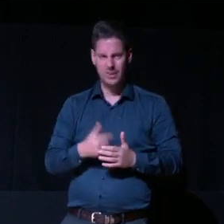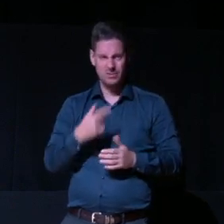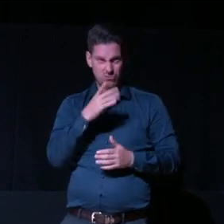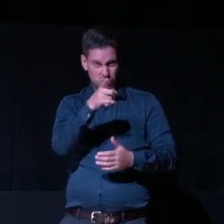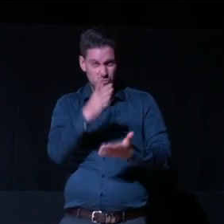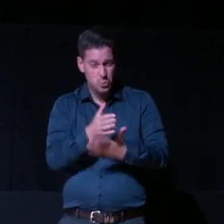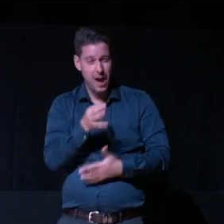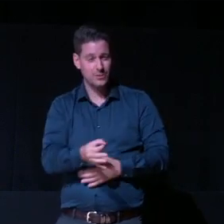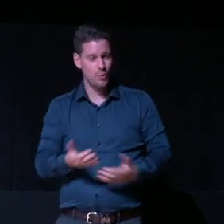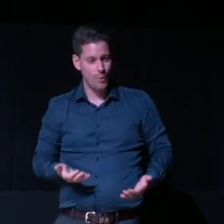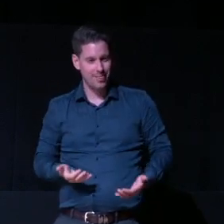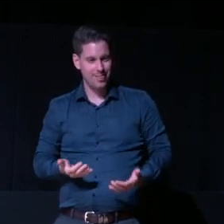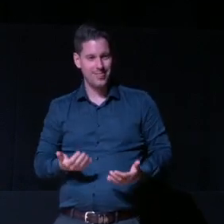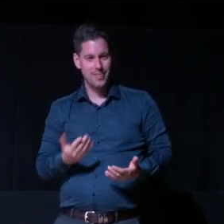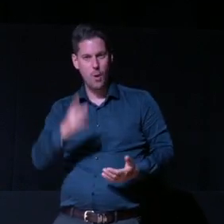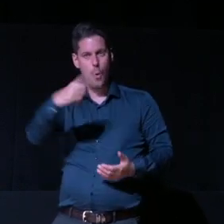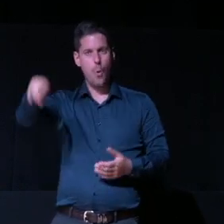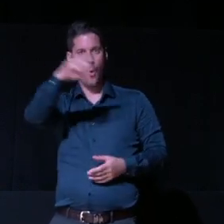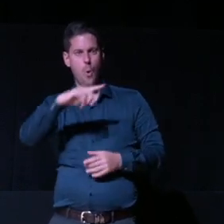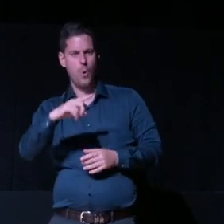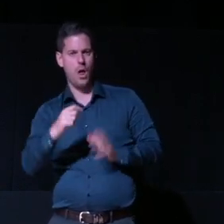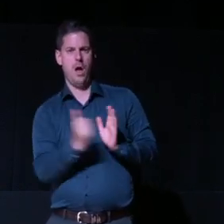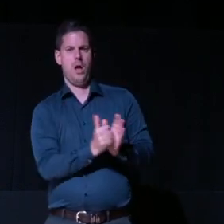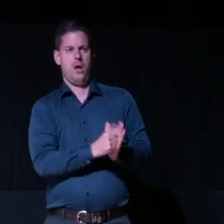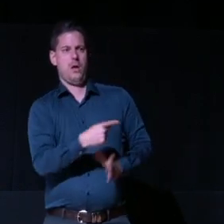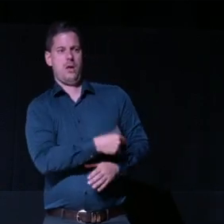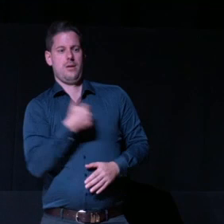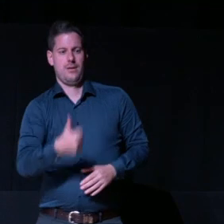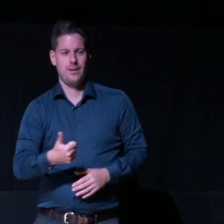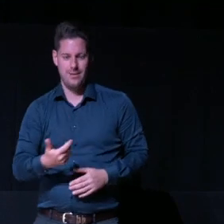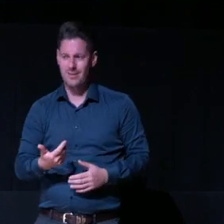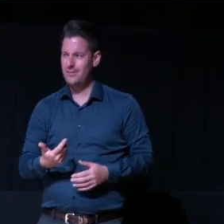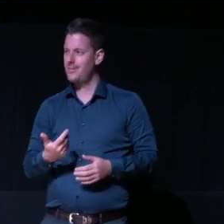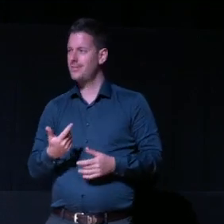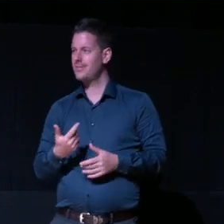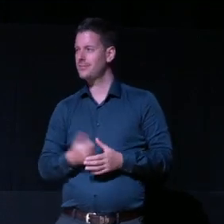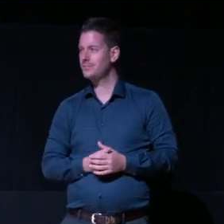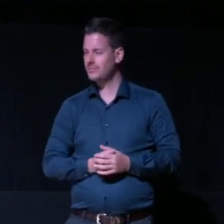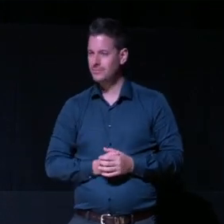But it's creating this kind of this